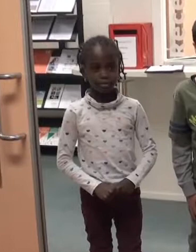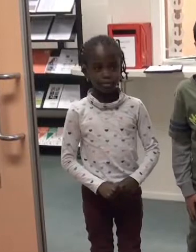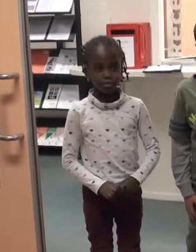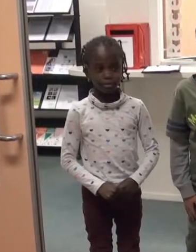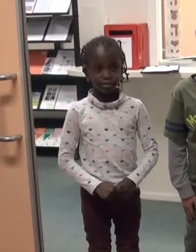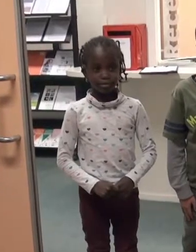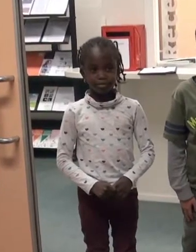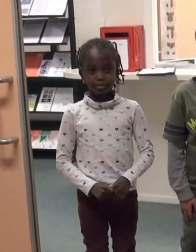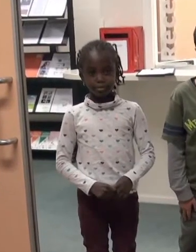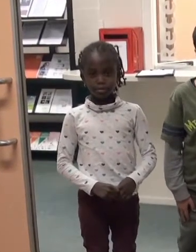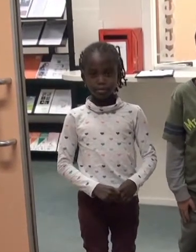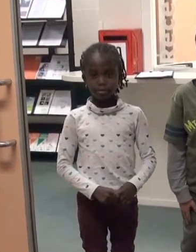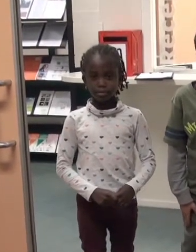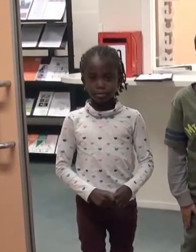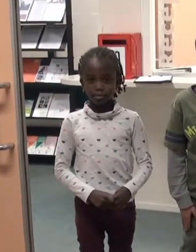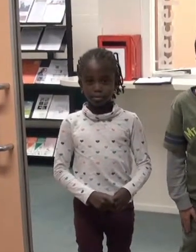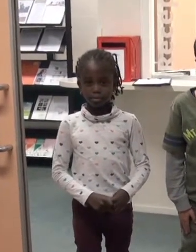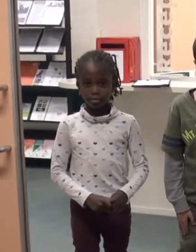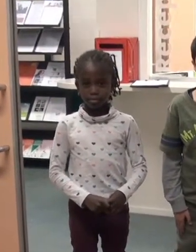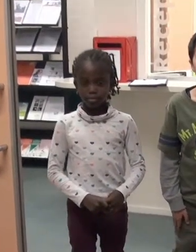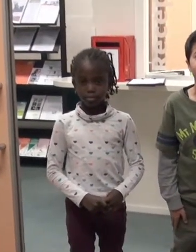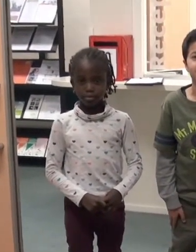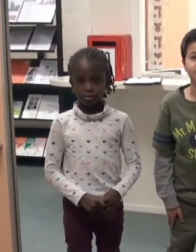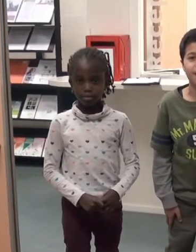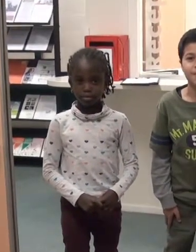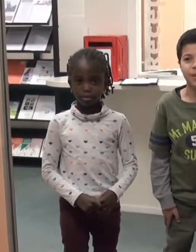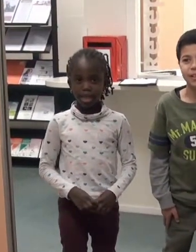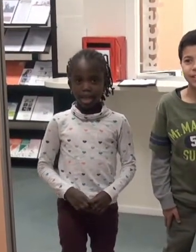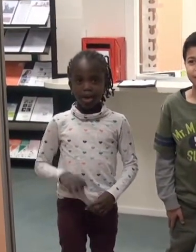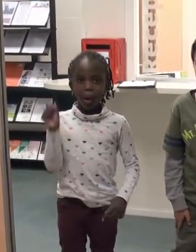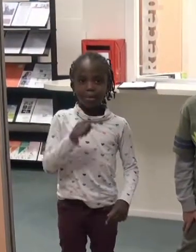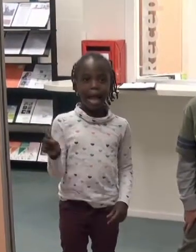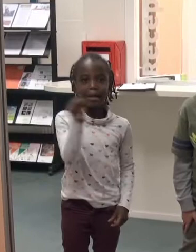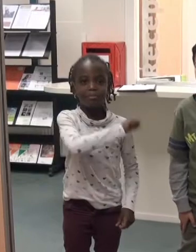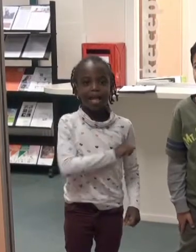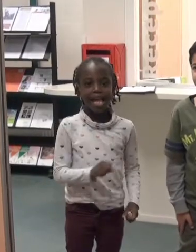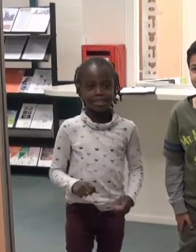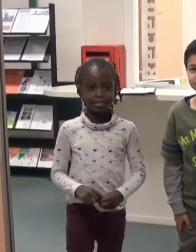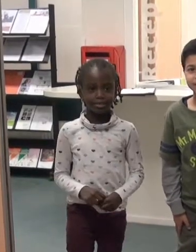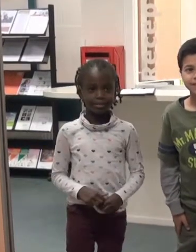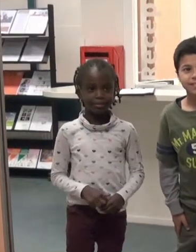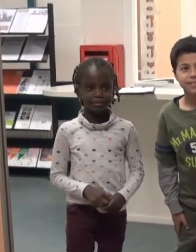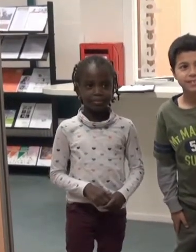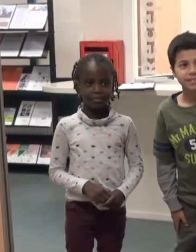Hello, welcome to Kentalis Talent. Please come and have a look. Come on, let's go.